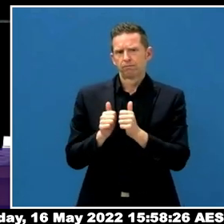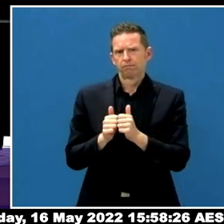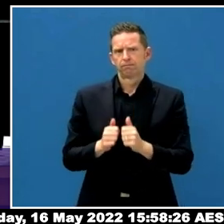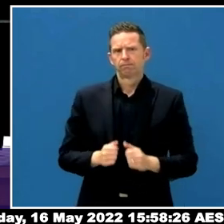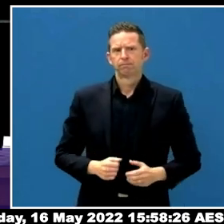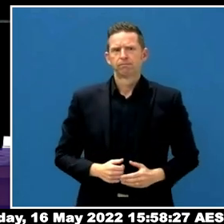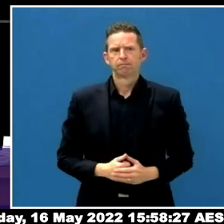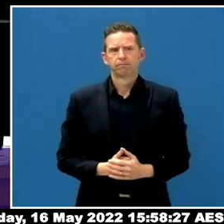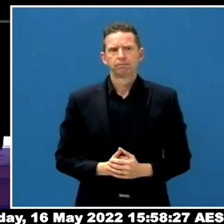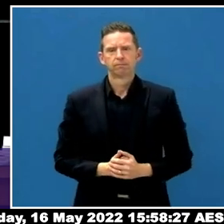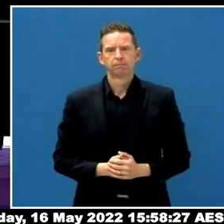No, I'm sorry. Yes, that's the correct document.